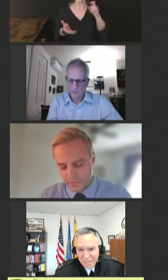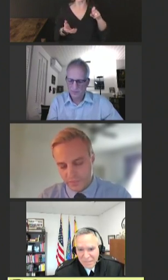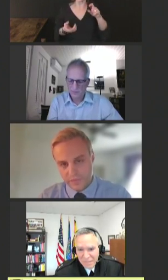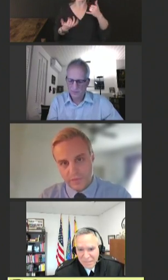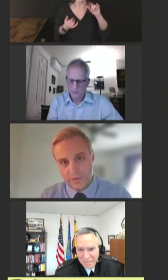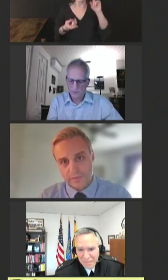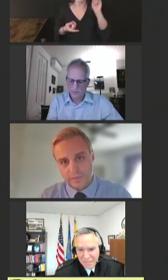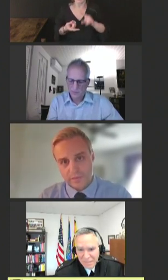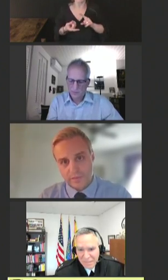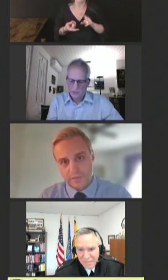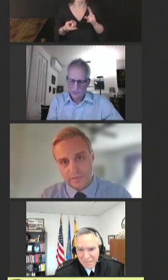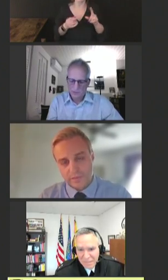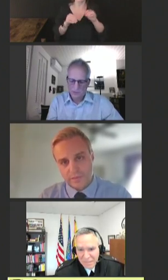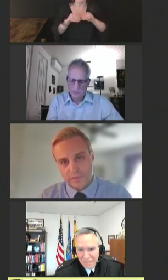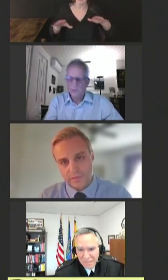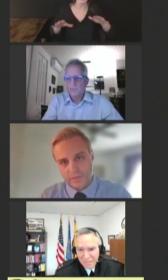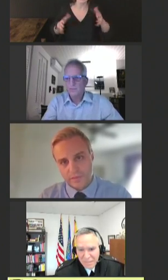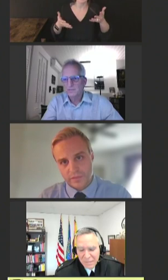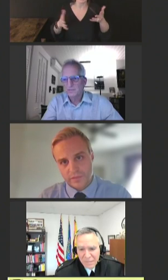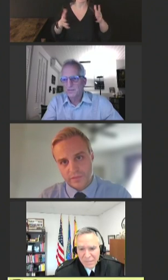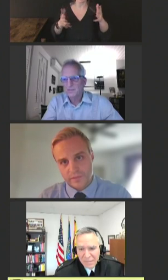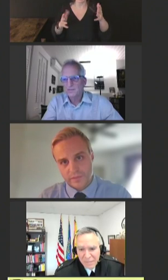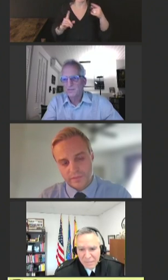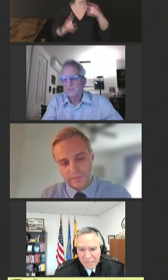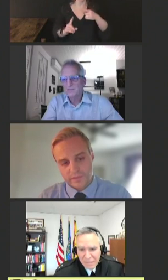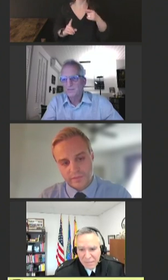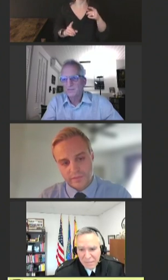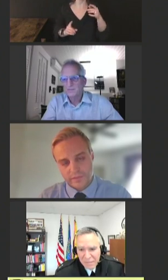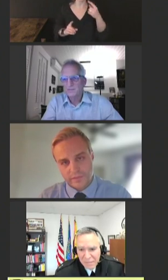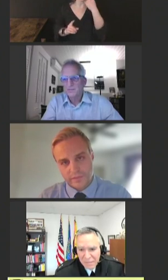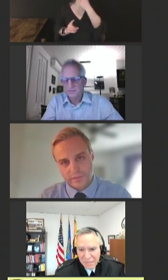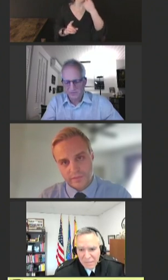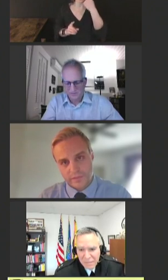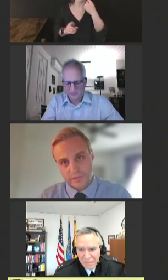probably [unintelligible] you guys are the experts on mucosal immunity and -- or vaccines